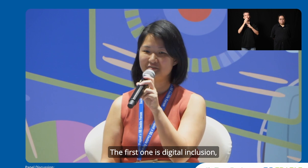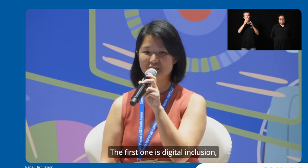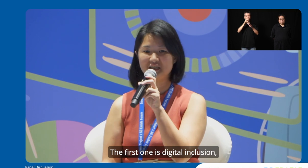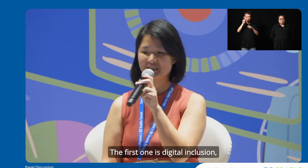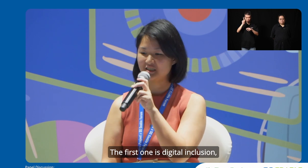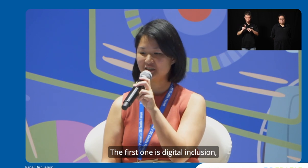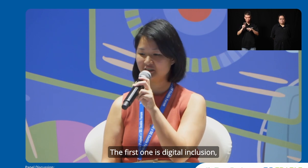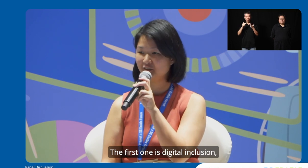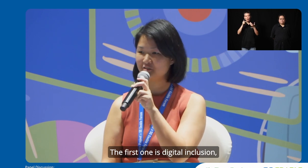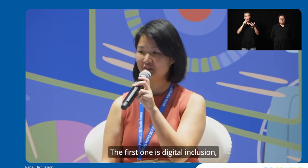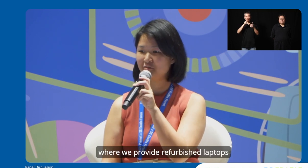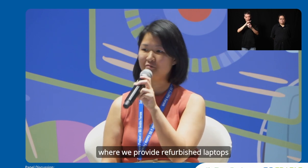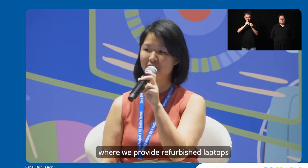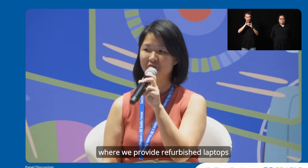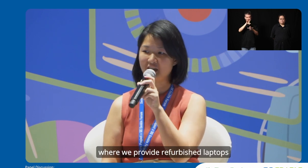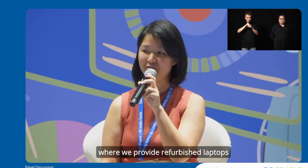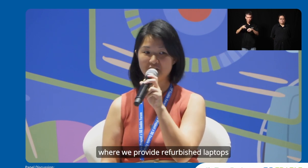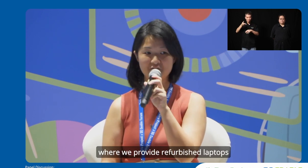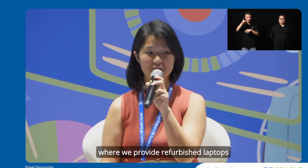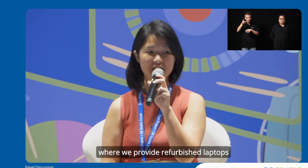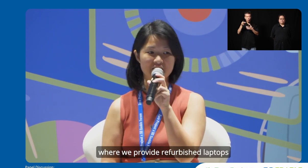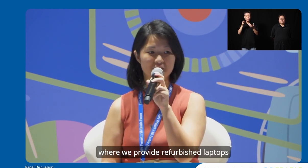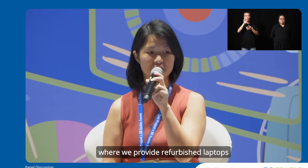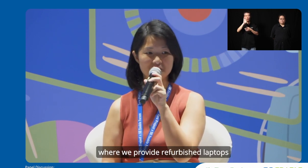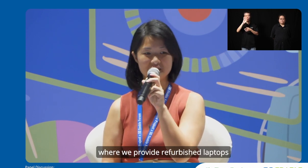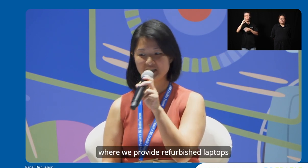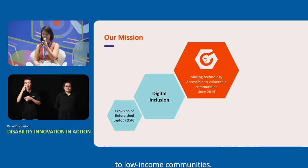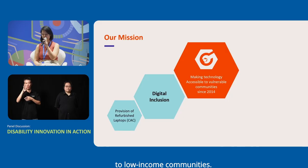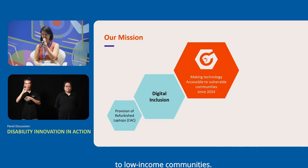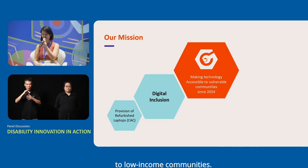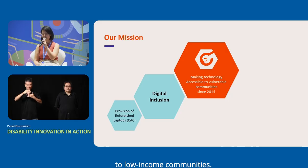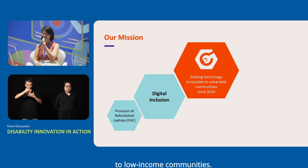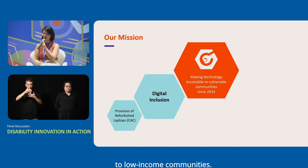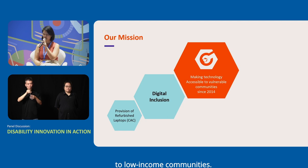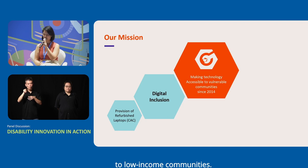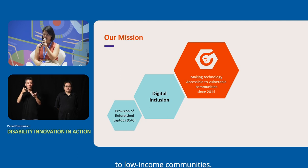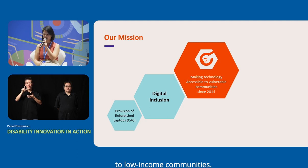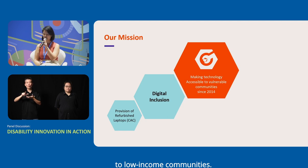first one is digital inclusion where we provide refurbished laptops uh to low-income community